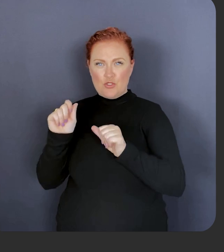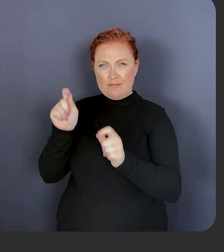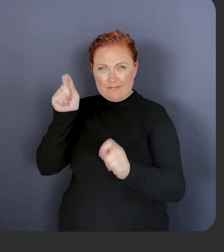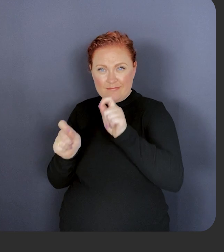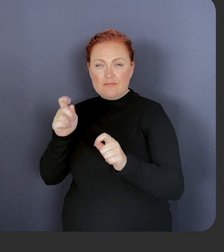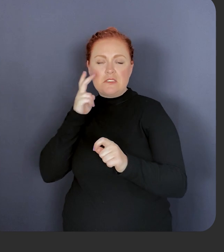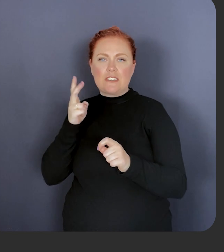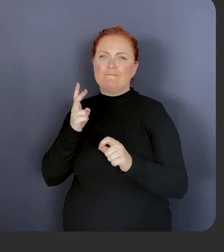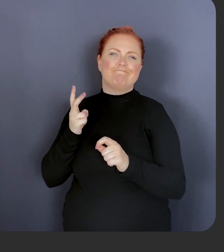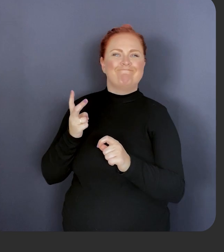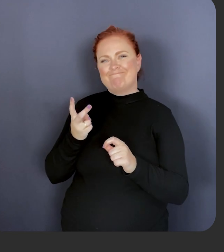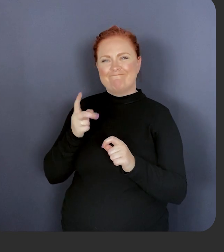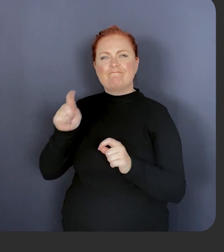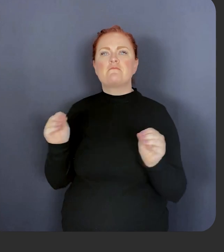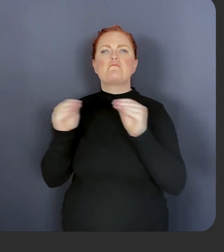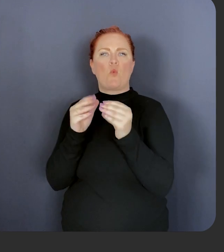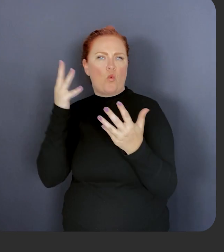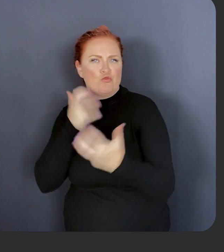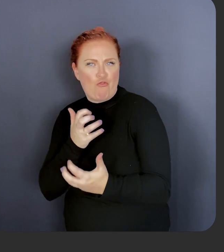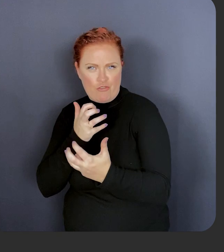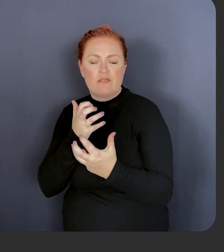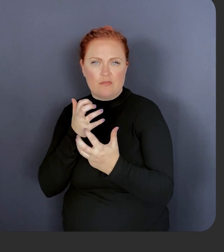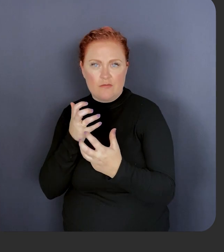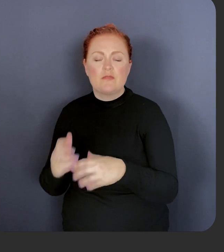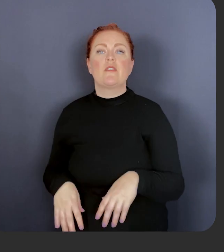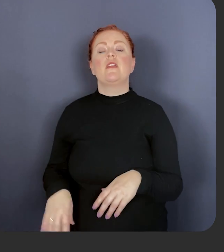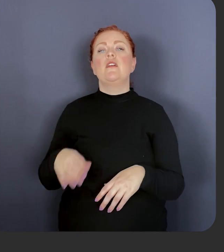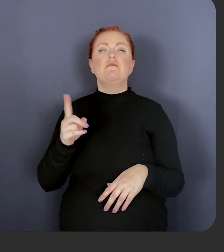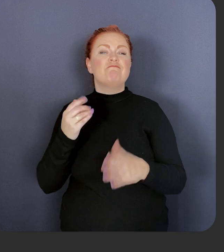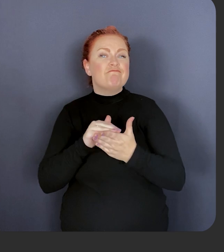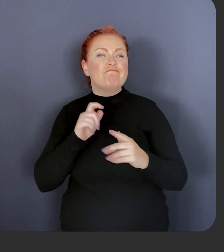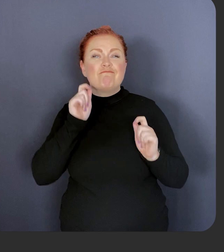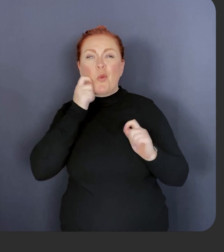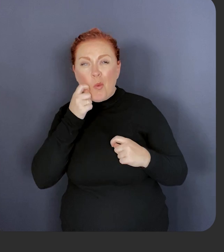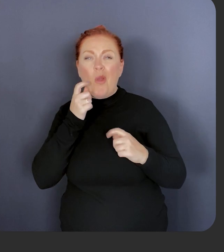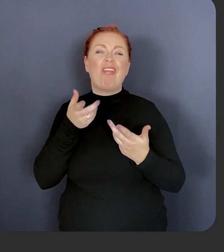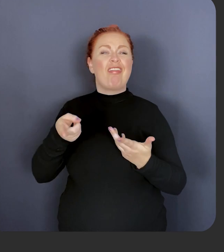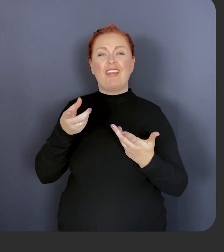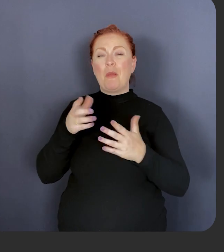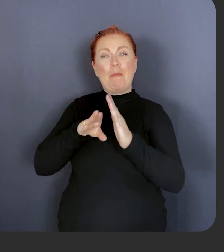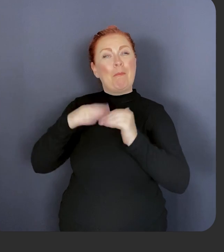and see that it needs to be much darker for the recommended value. So super cool that Chrome has that built in.